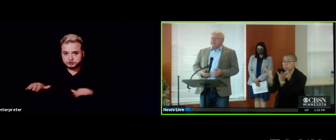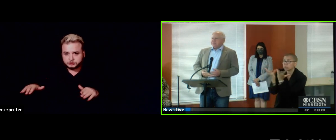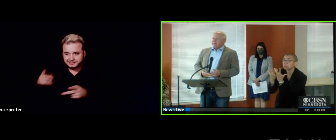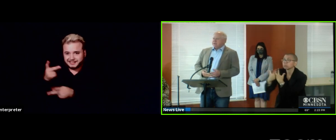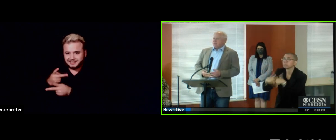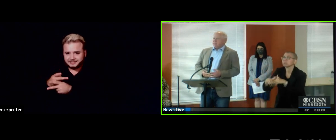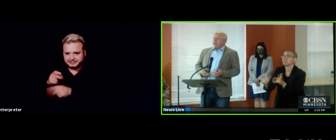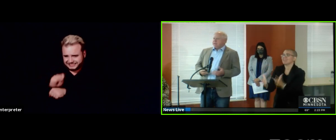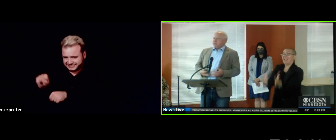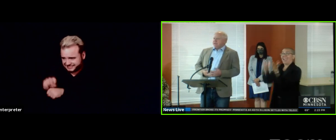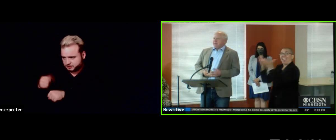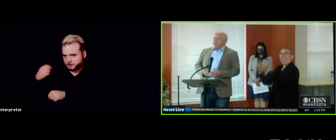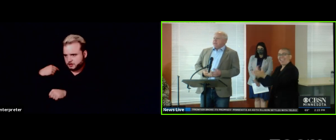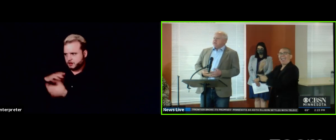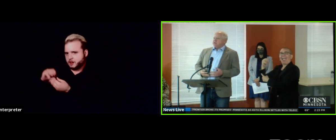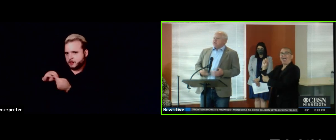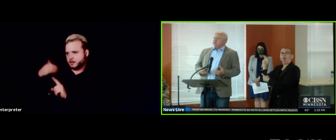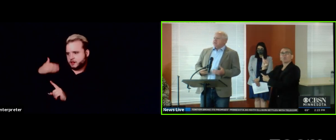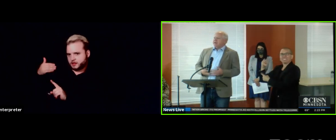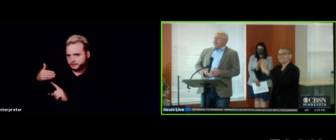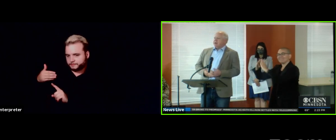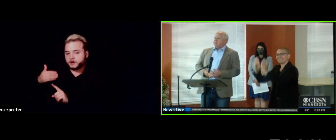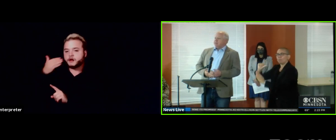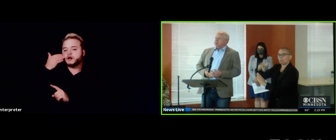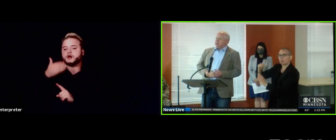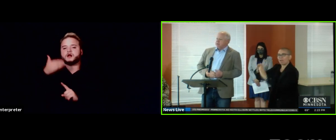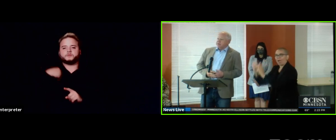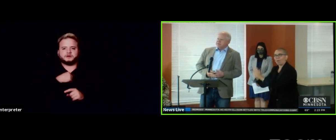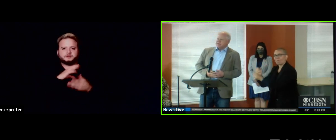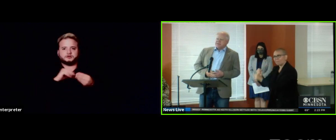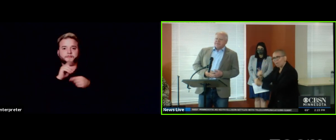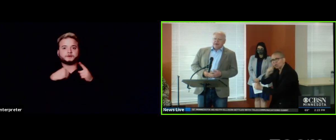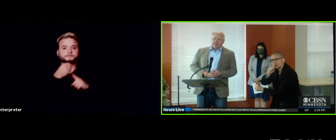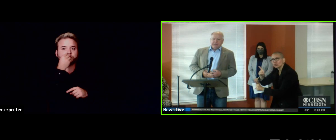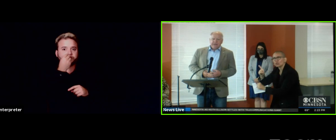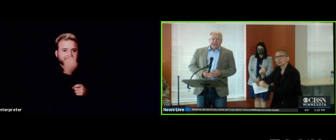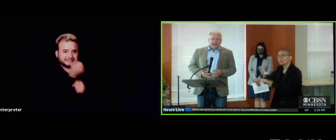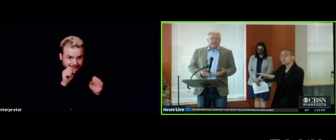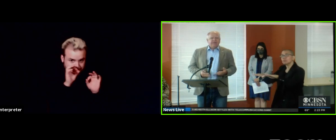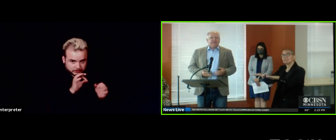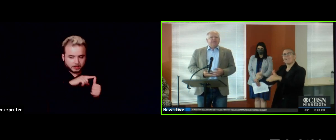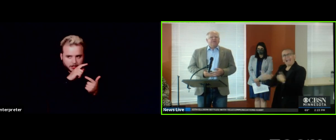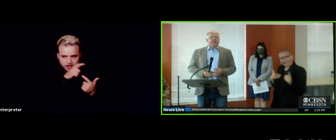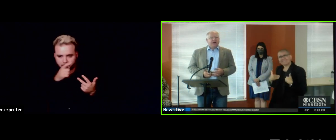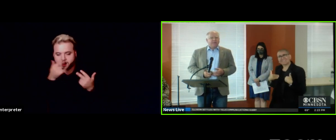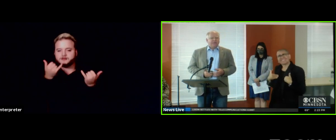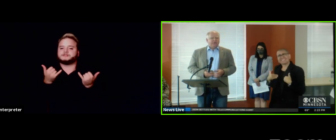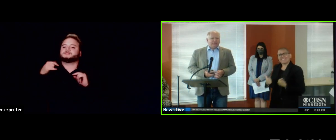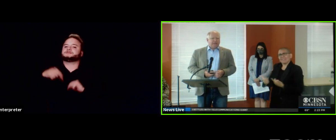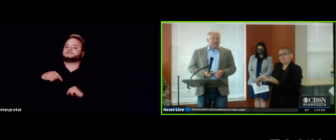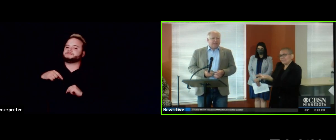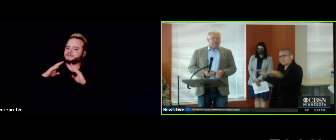that make sure families are stable, making sure that children have the opportunity to learn in a safe environment, and the thing that gets our economy going again making sure